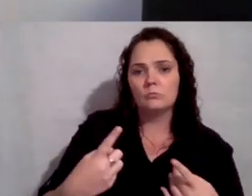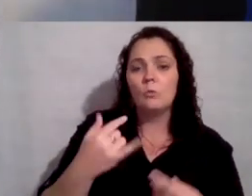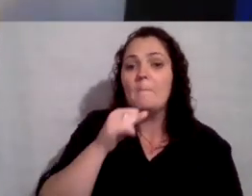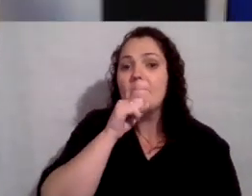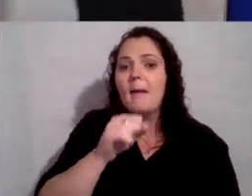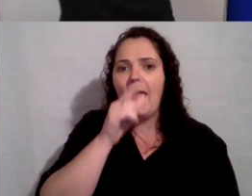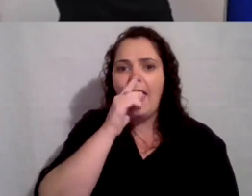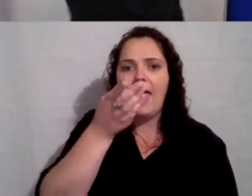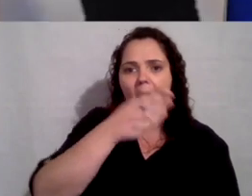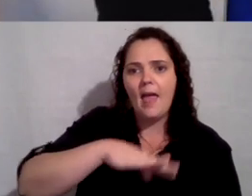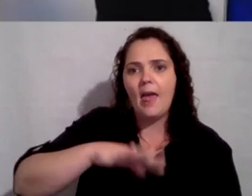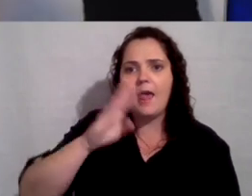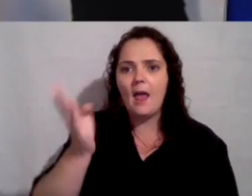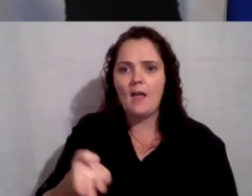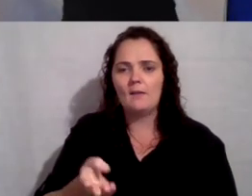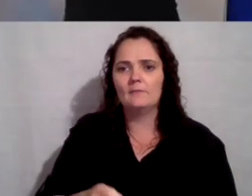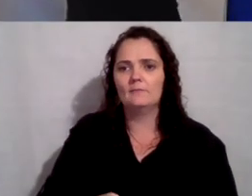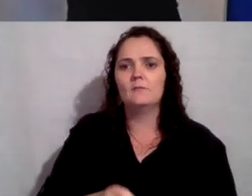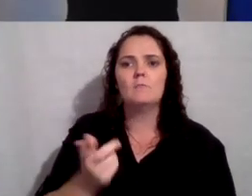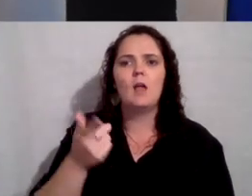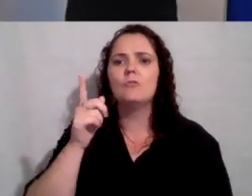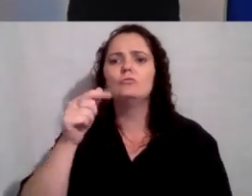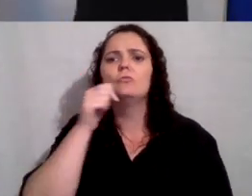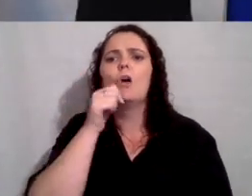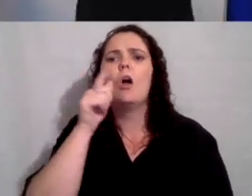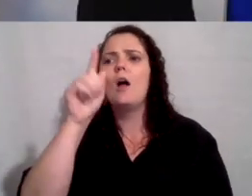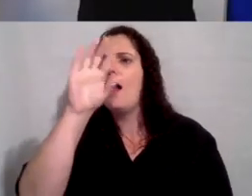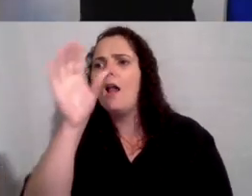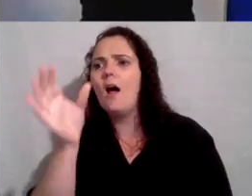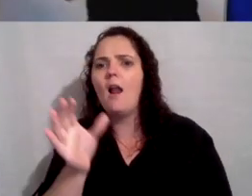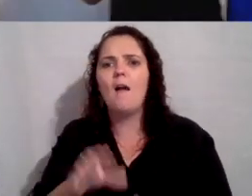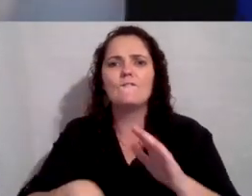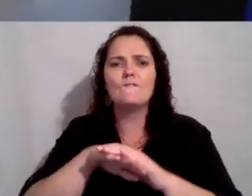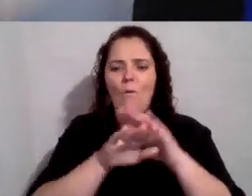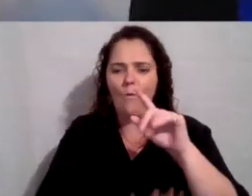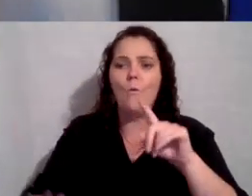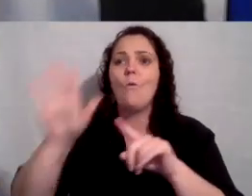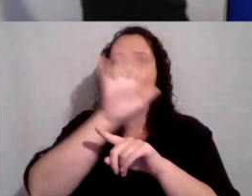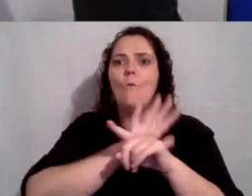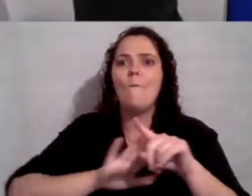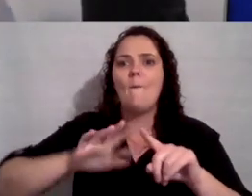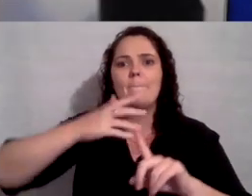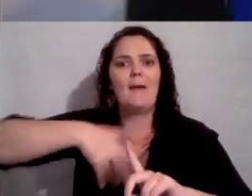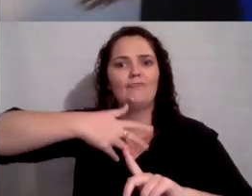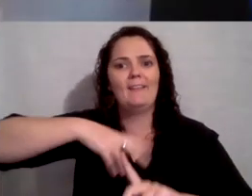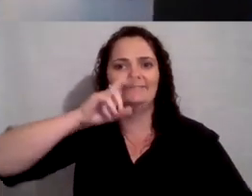or his body, if you're doing Atticus. But don't close it in completely, don't outline the entire thing, let it breathe,